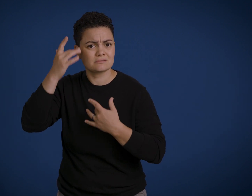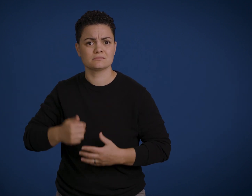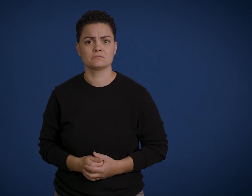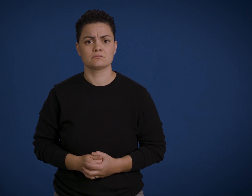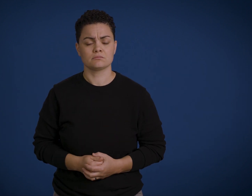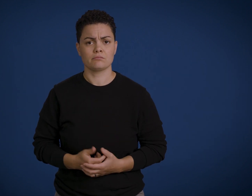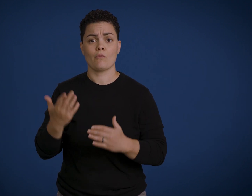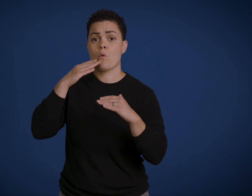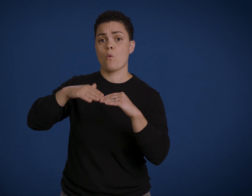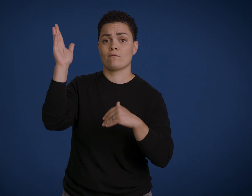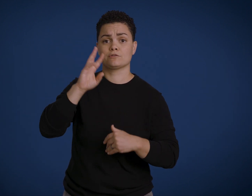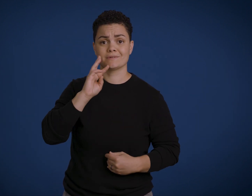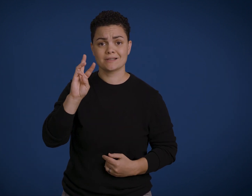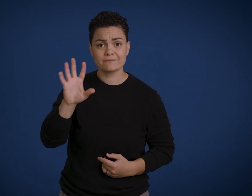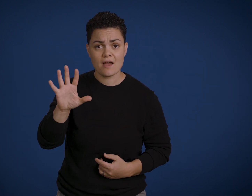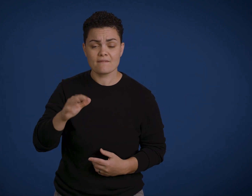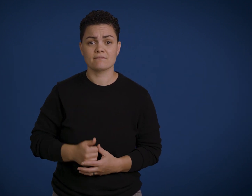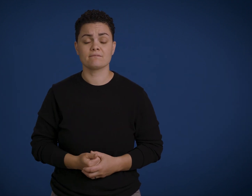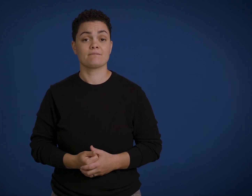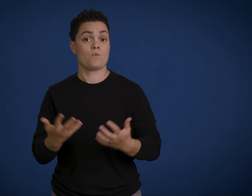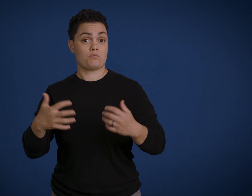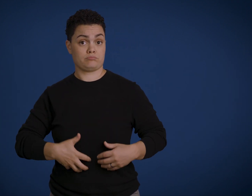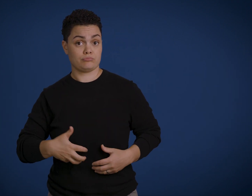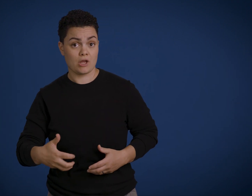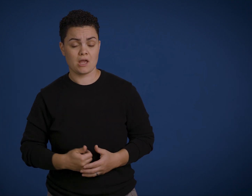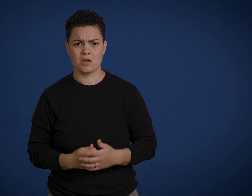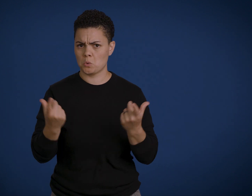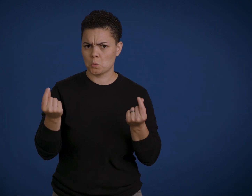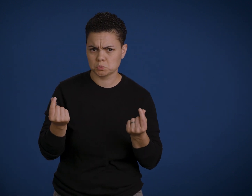who are over the age of 65, or who are pregnant,